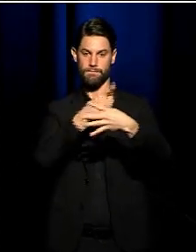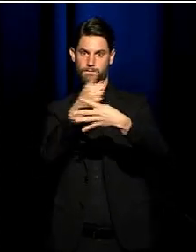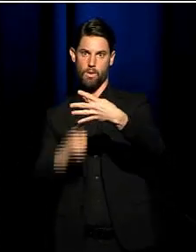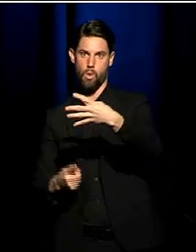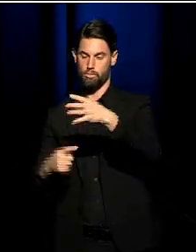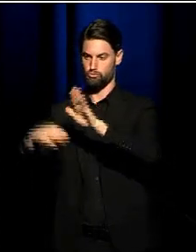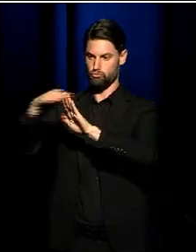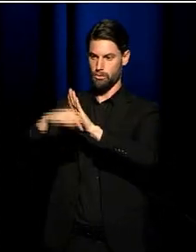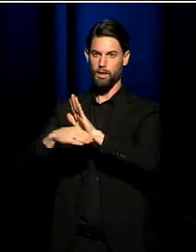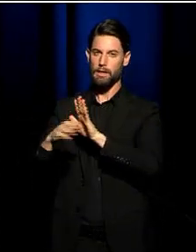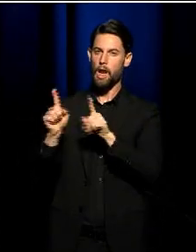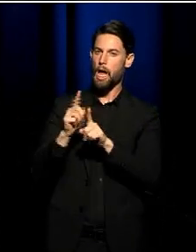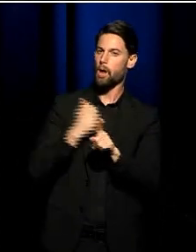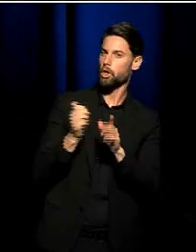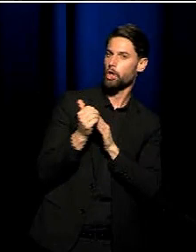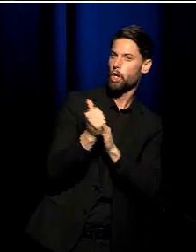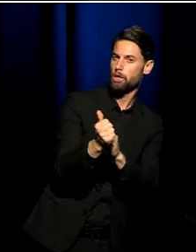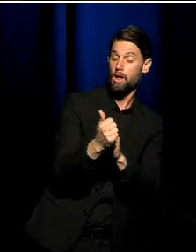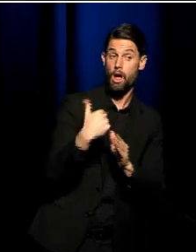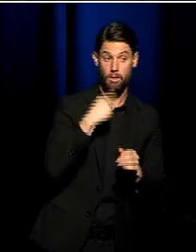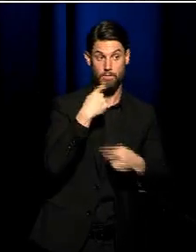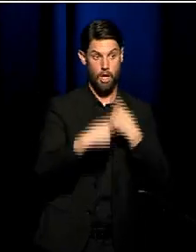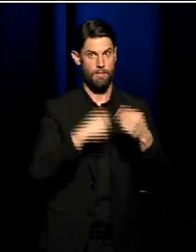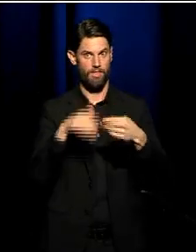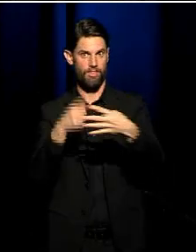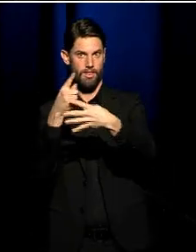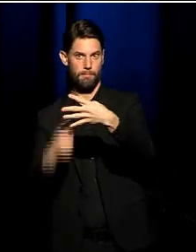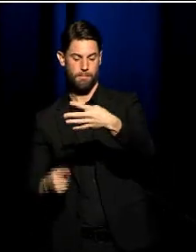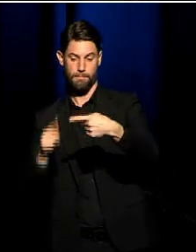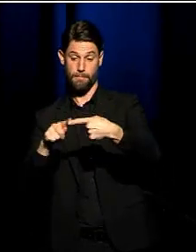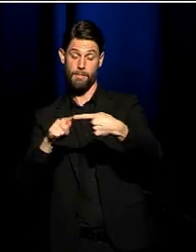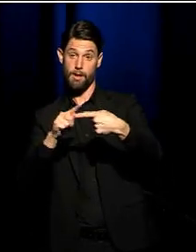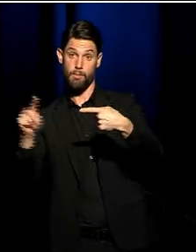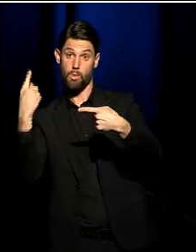Commission will follow. In summary, practice guideline 1, sets out the